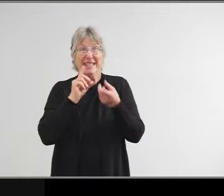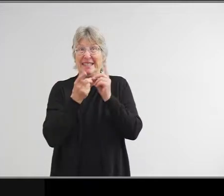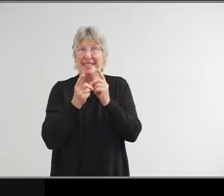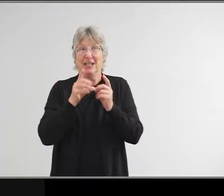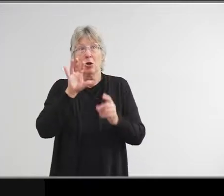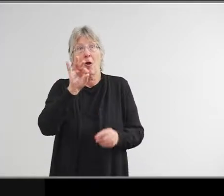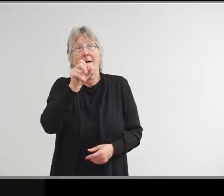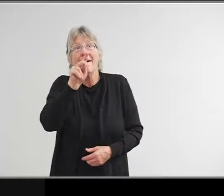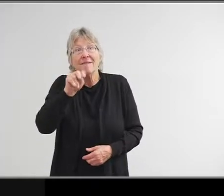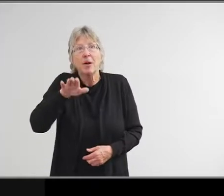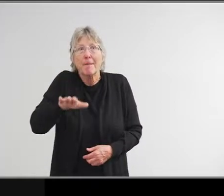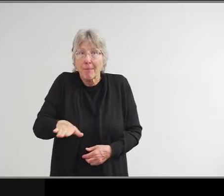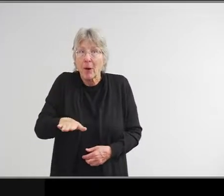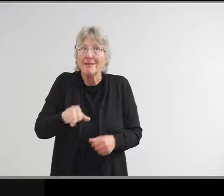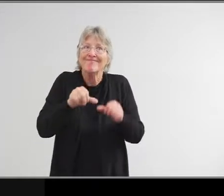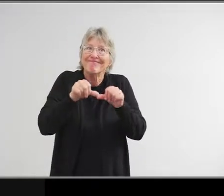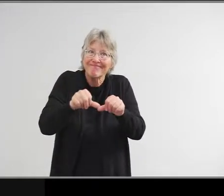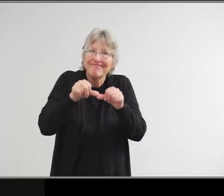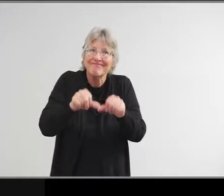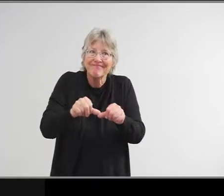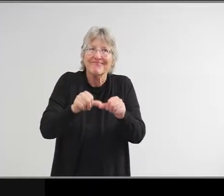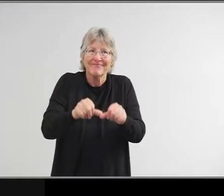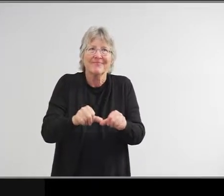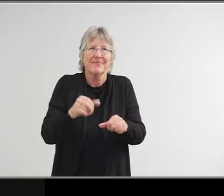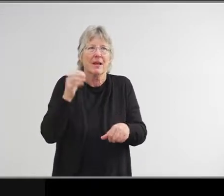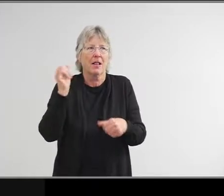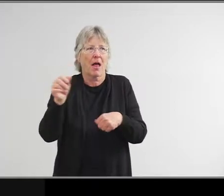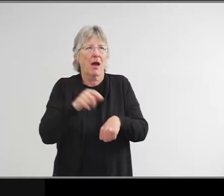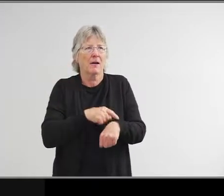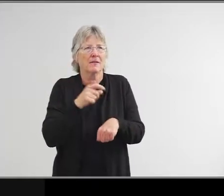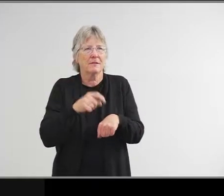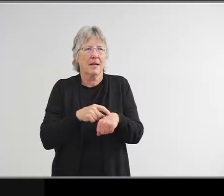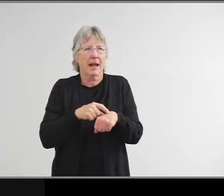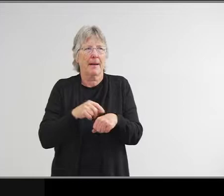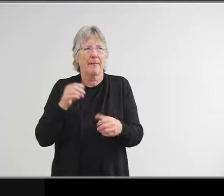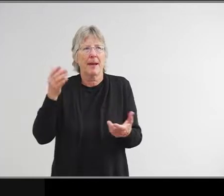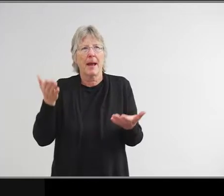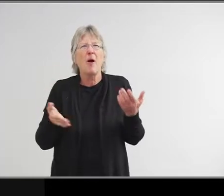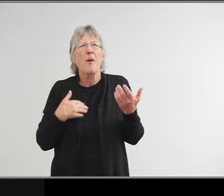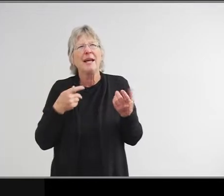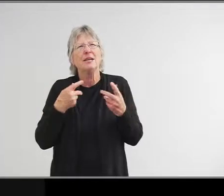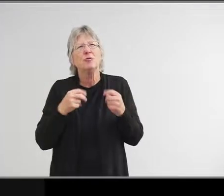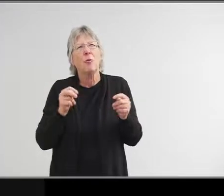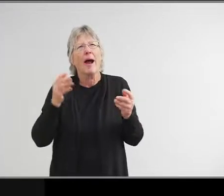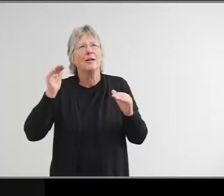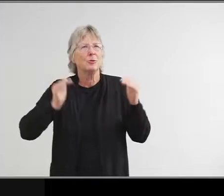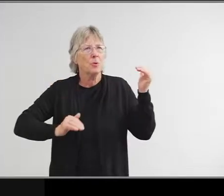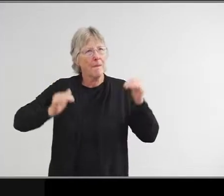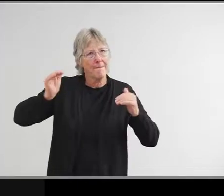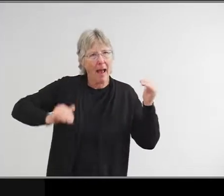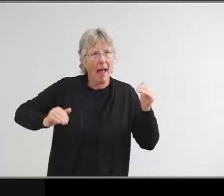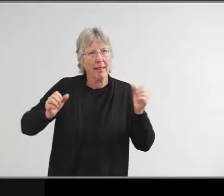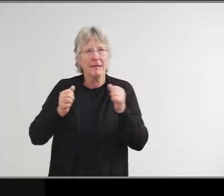Moreover, we stress the importance of balancing time online with unplugged offline activities such as reading or exercising.